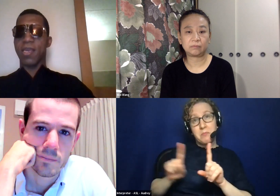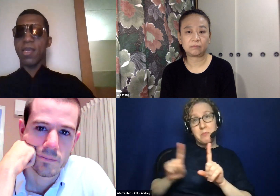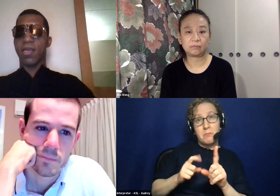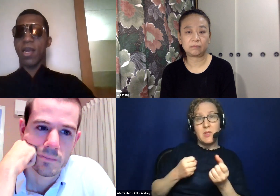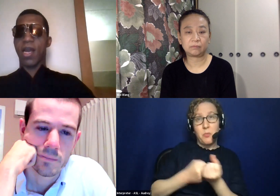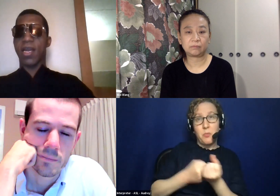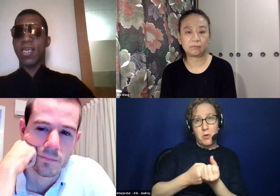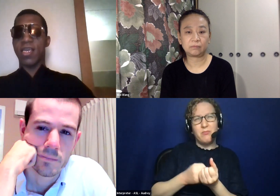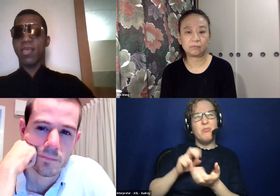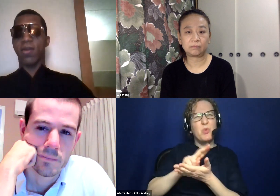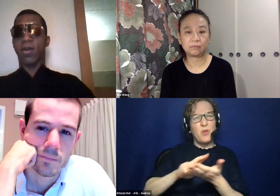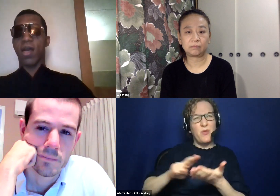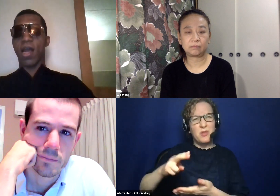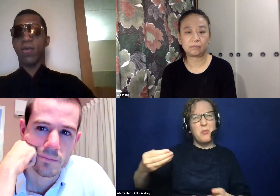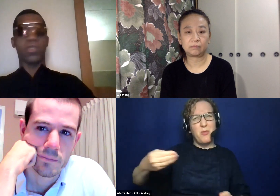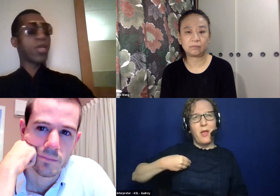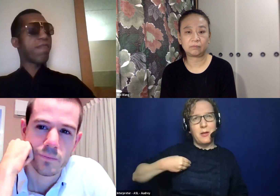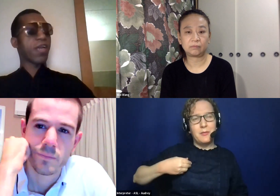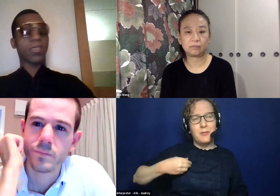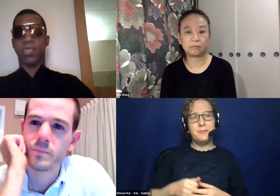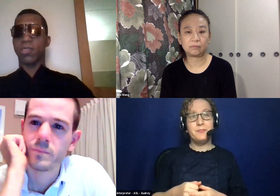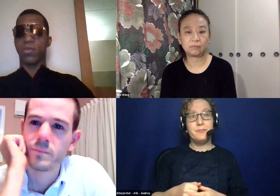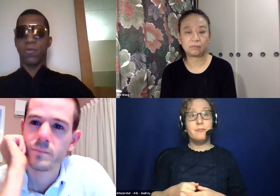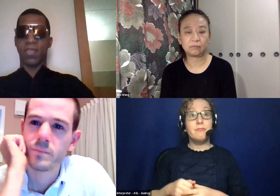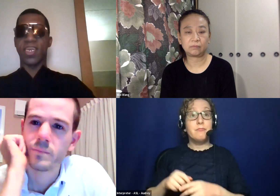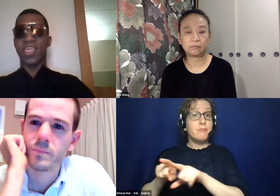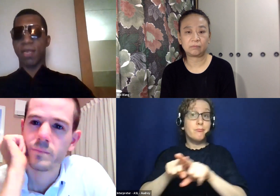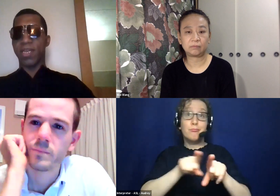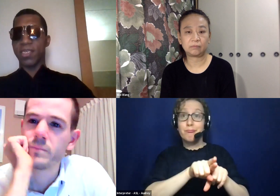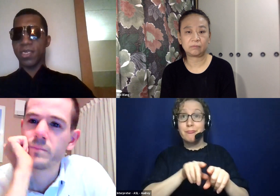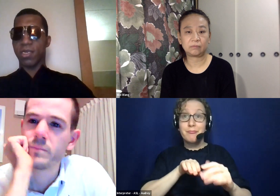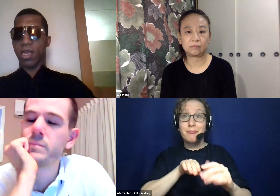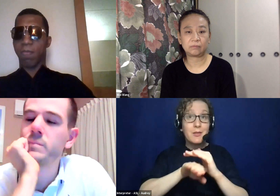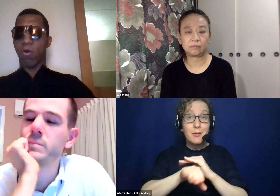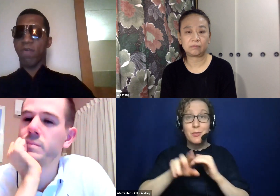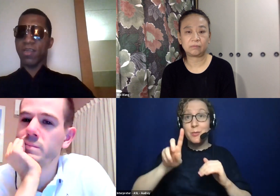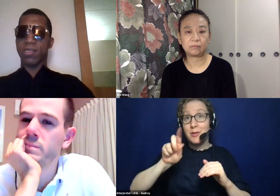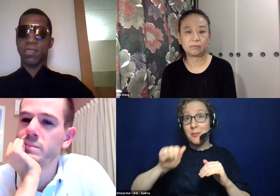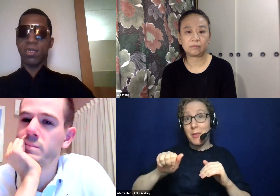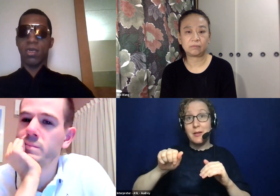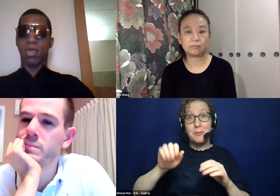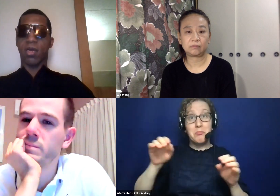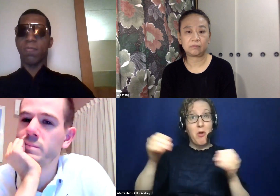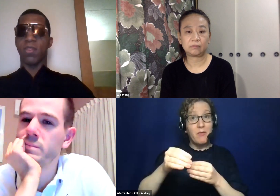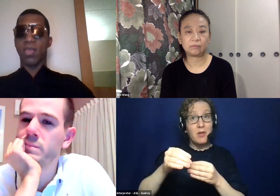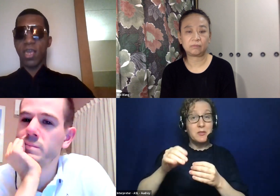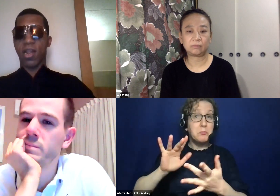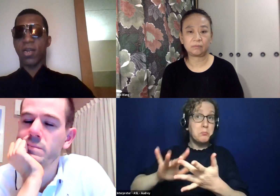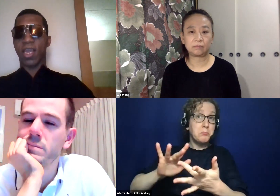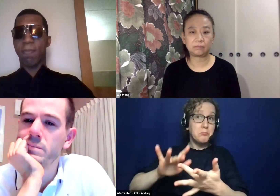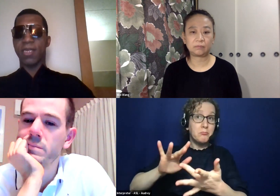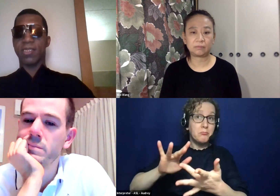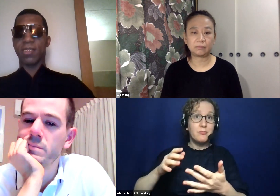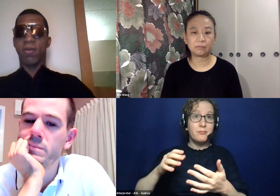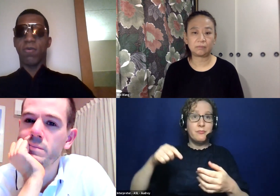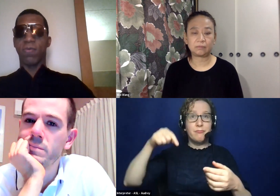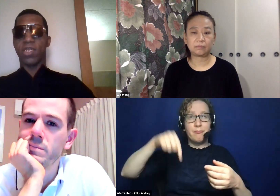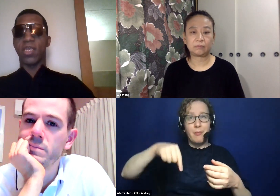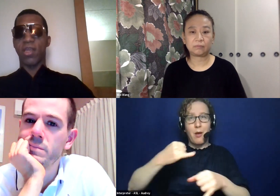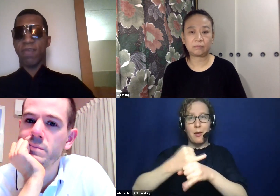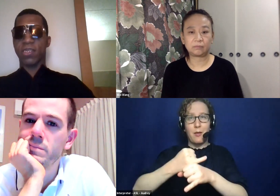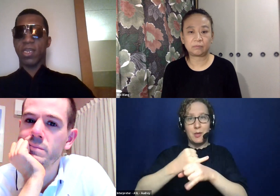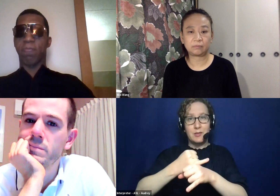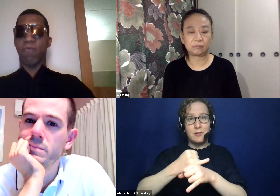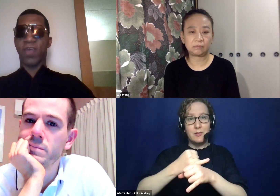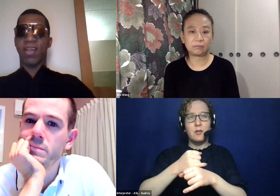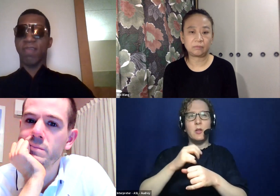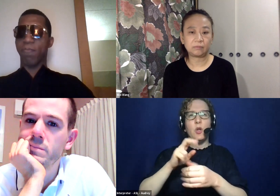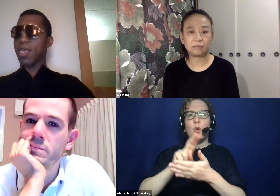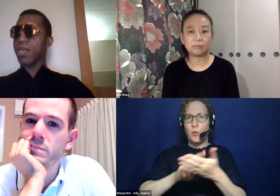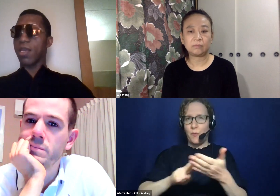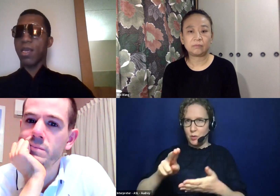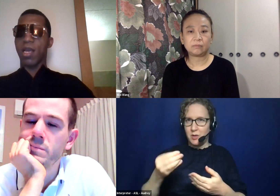I also have access to the disability office here on campus, which the University provided for me.